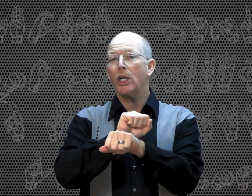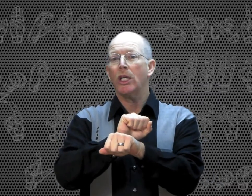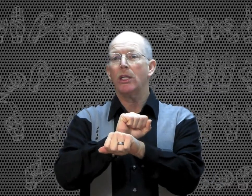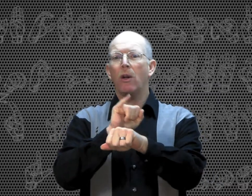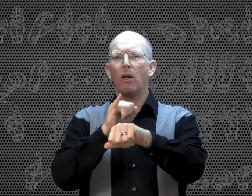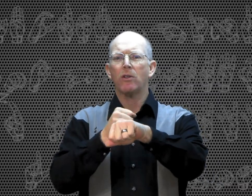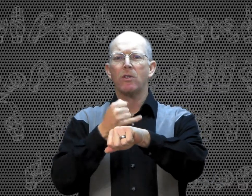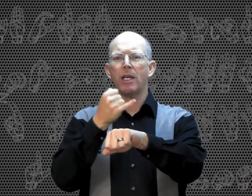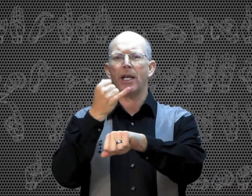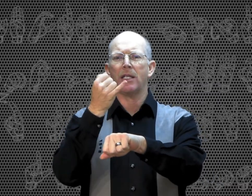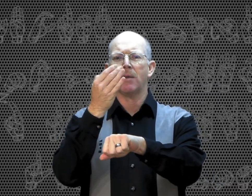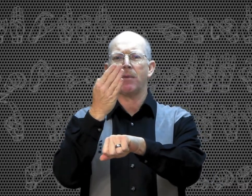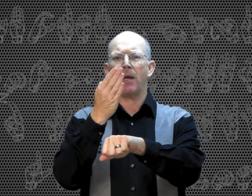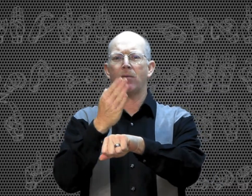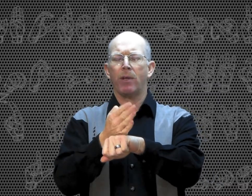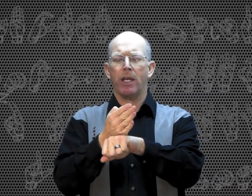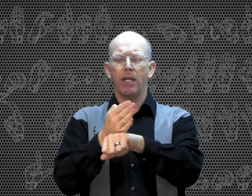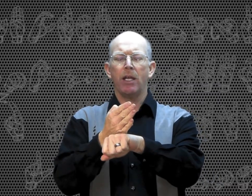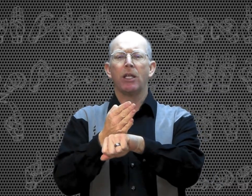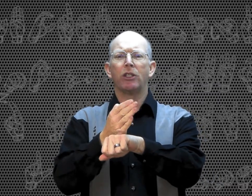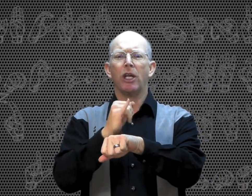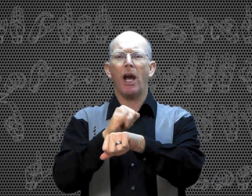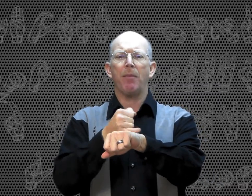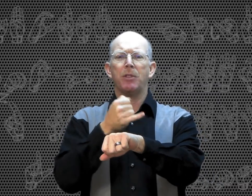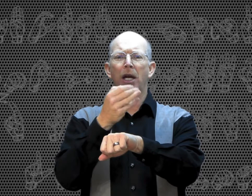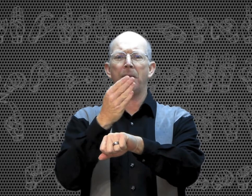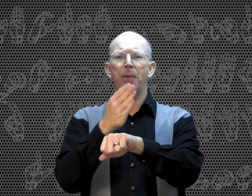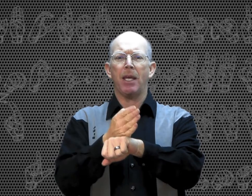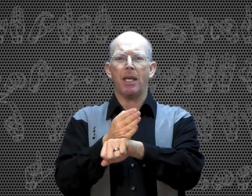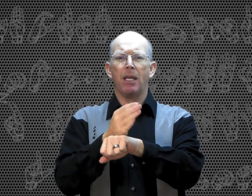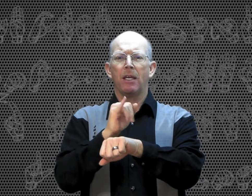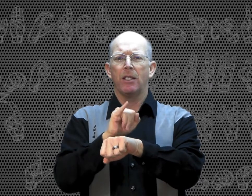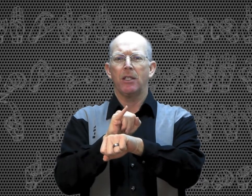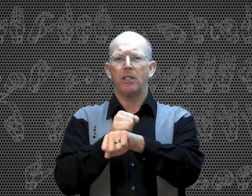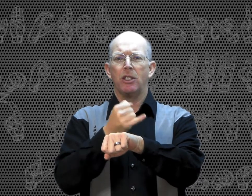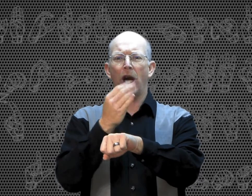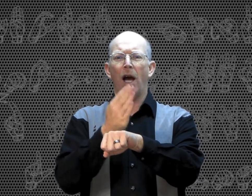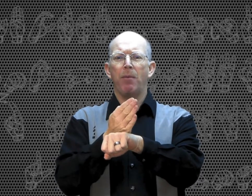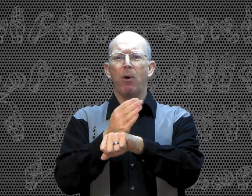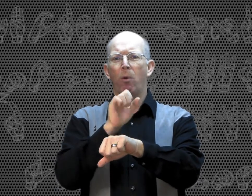You will also see it sometimes with JOB: JB.